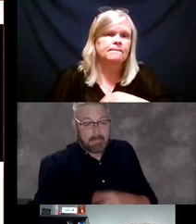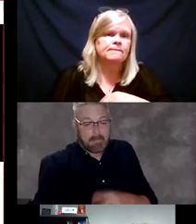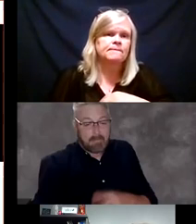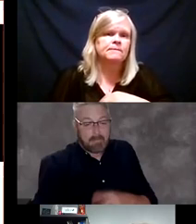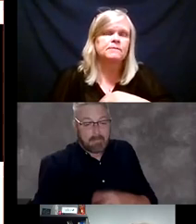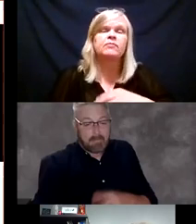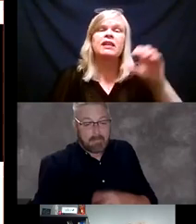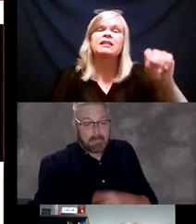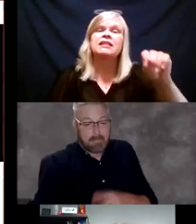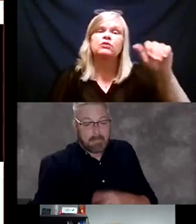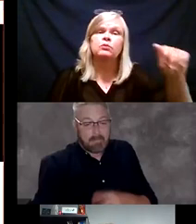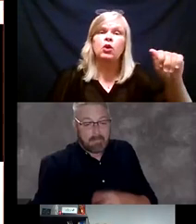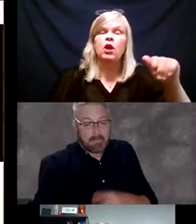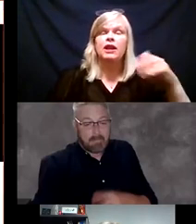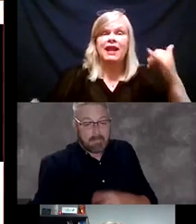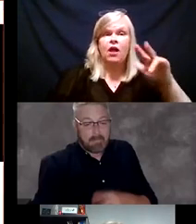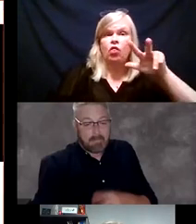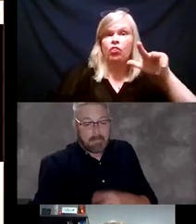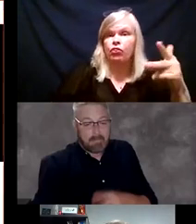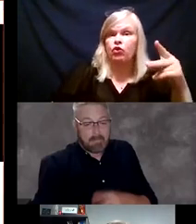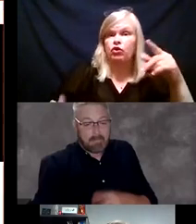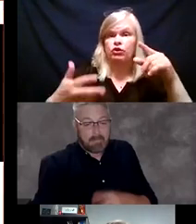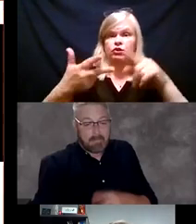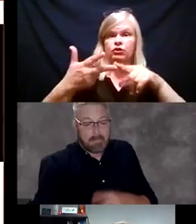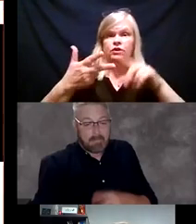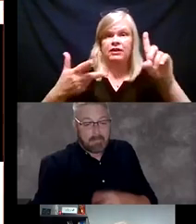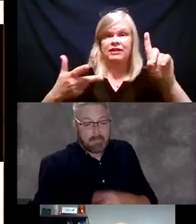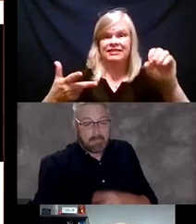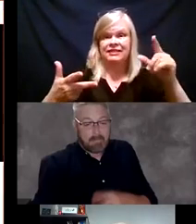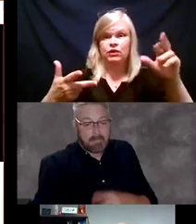SEXUAL ABUSE IN THE 3RD DEGREE, AND THIS IS ONE WE ACTUALLY SEE